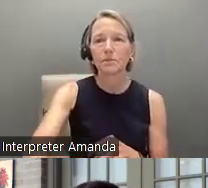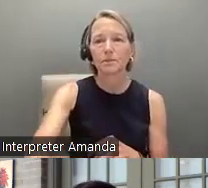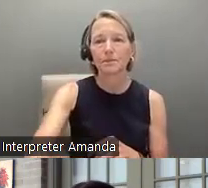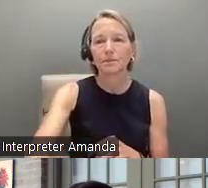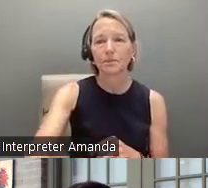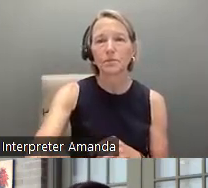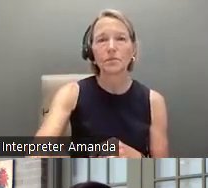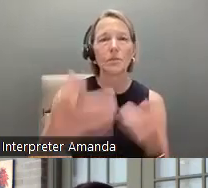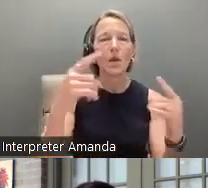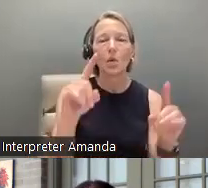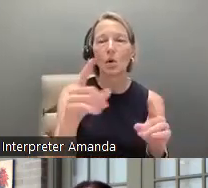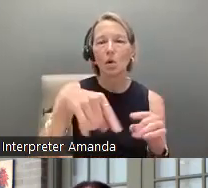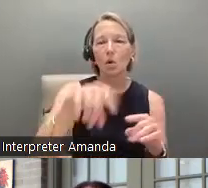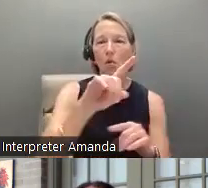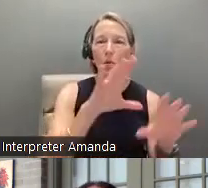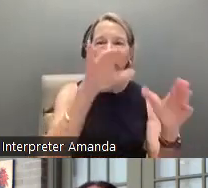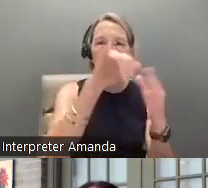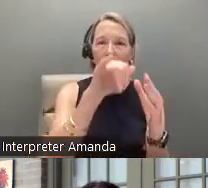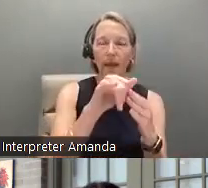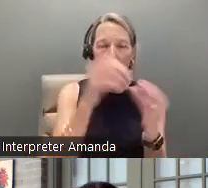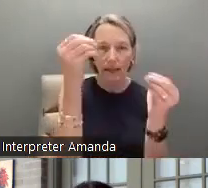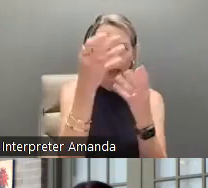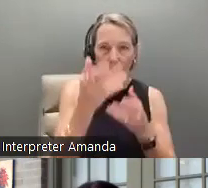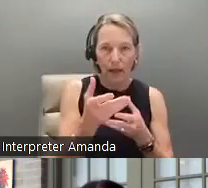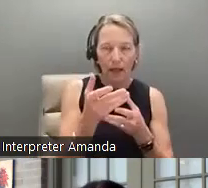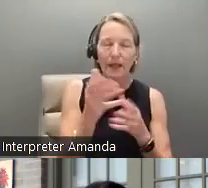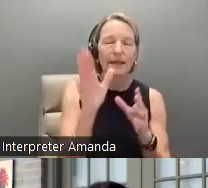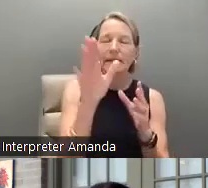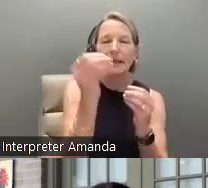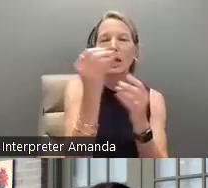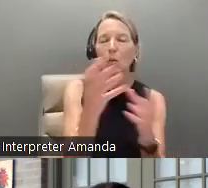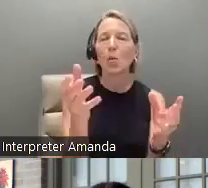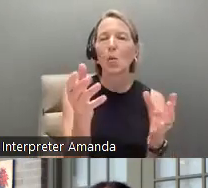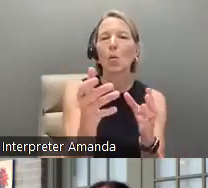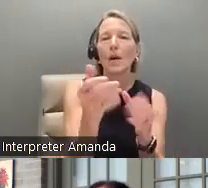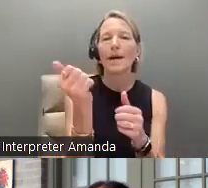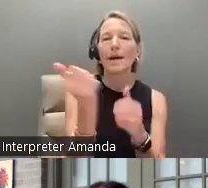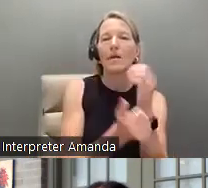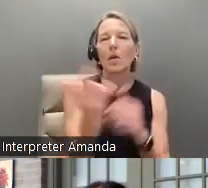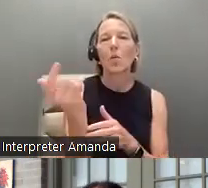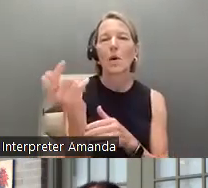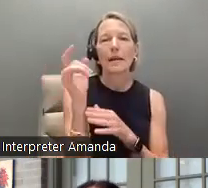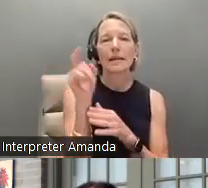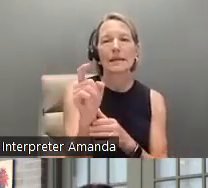while you guys are doing that just let me know let me let you know everyone is muted um we will